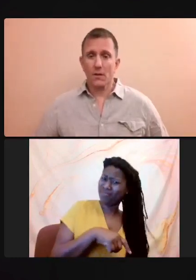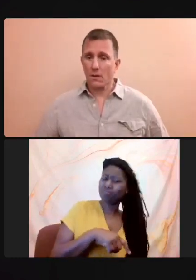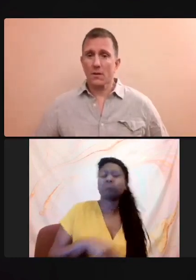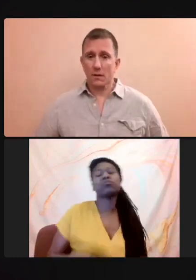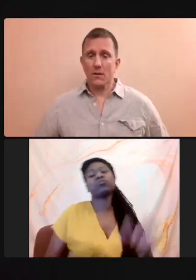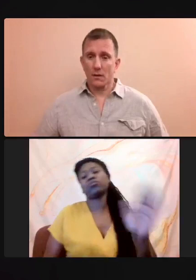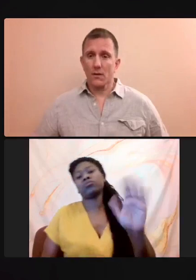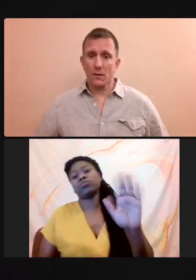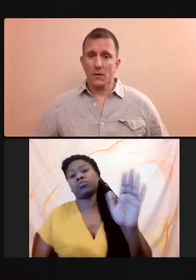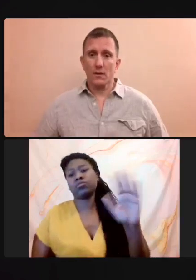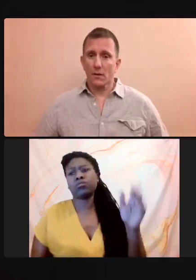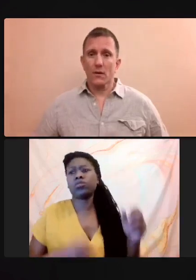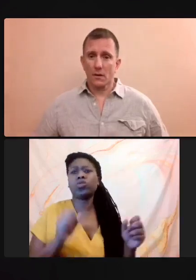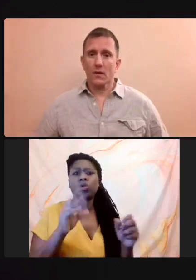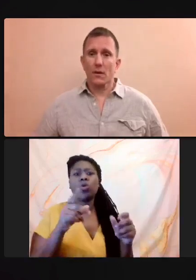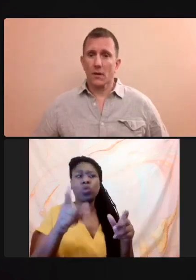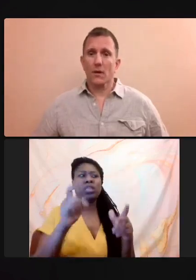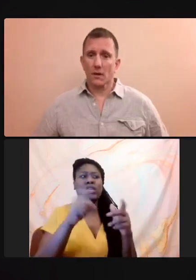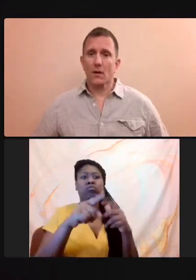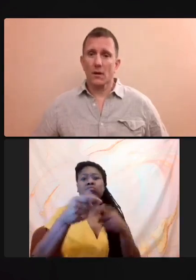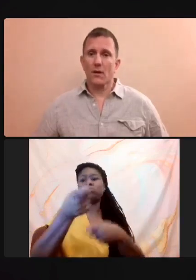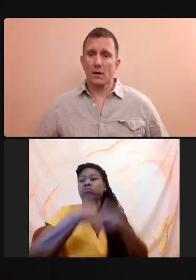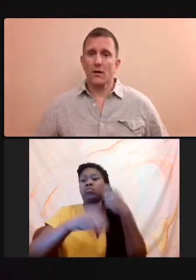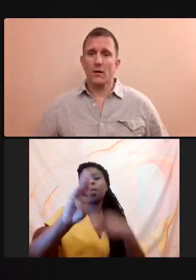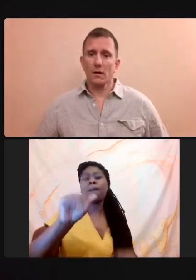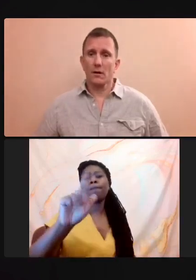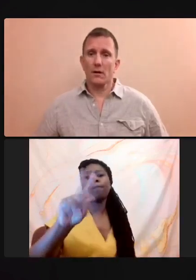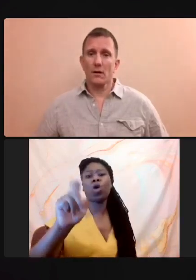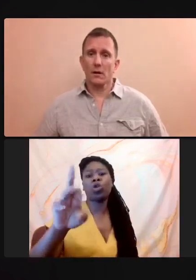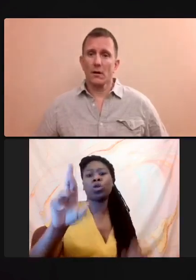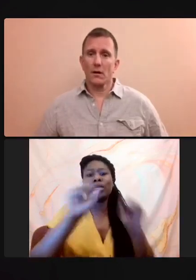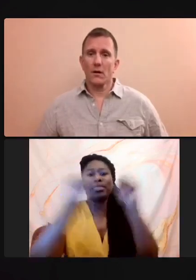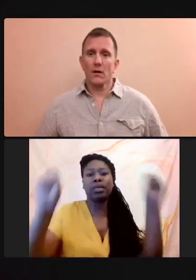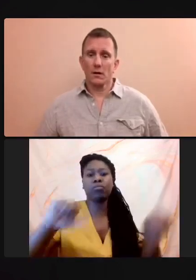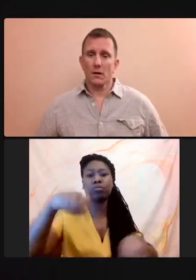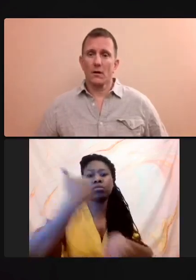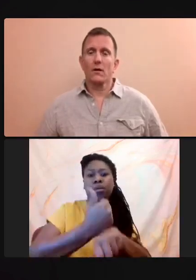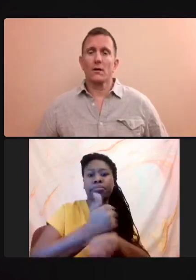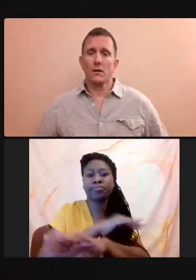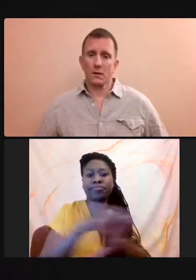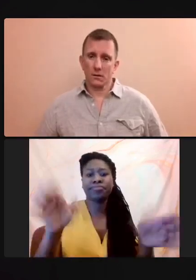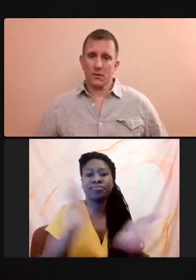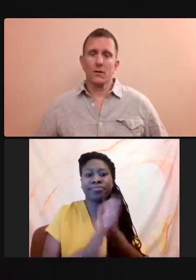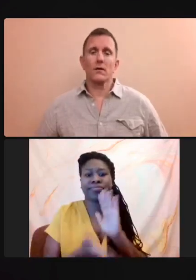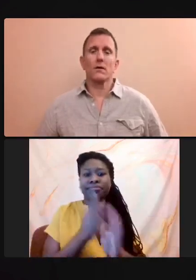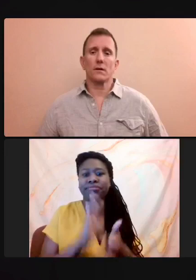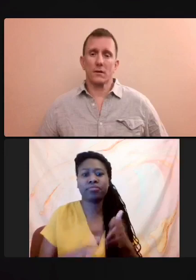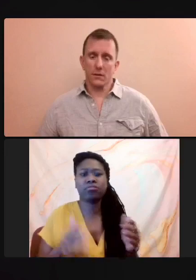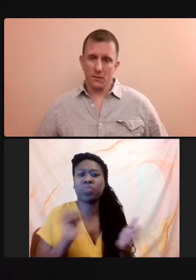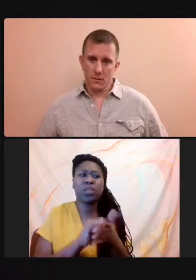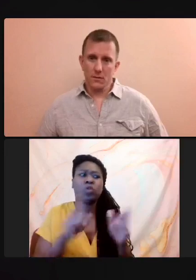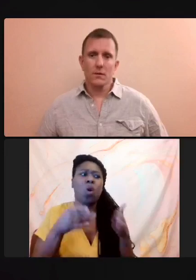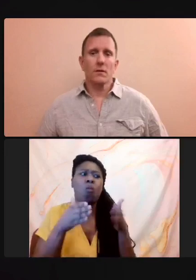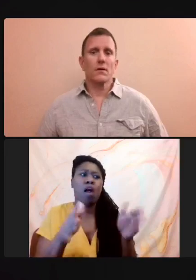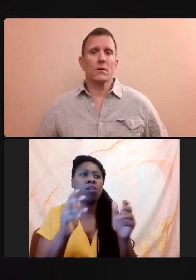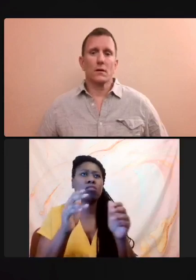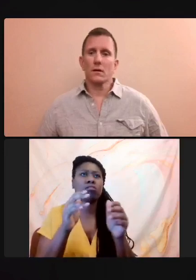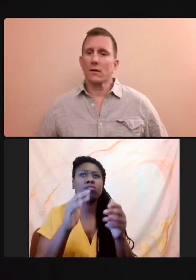And I know that people have to stand their ground with hearing individuals and say, you know, hey, I'm getting married tomorrow or next week. Can you help me write?